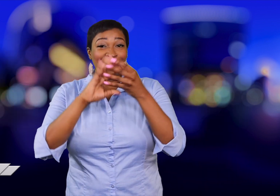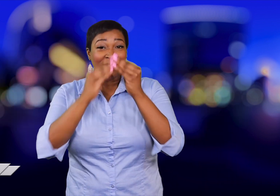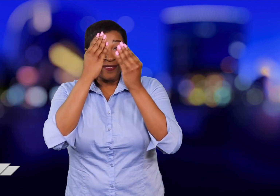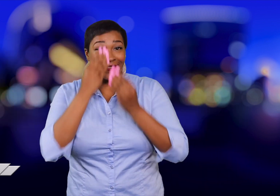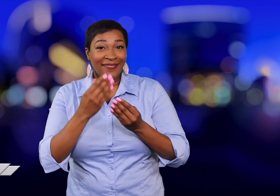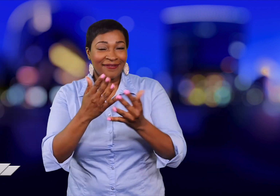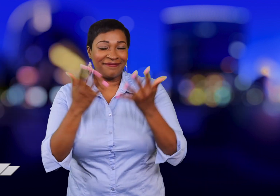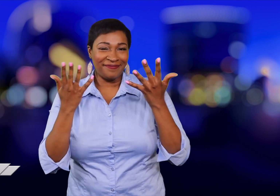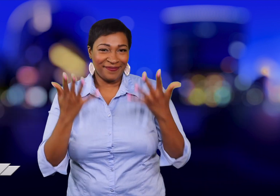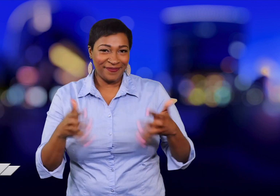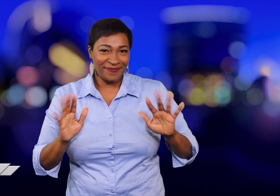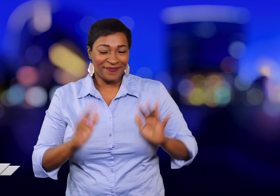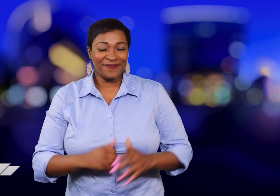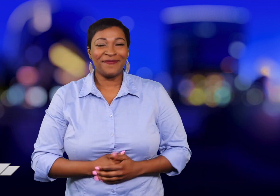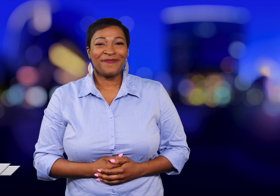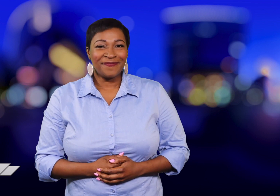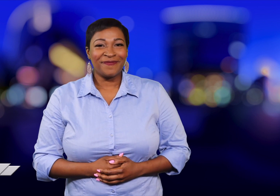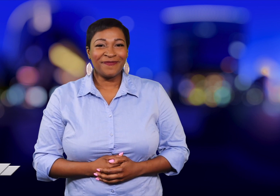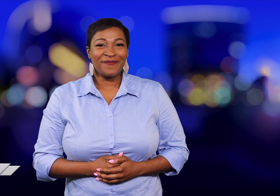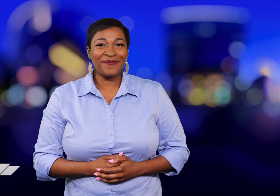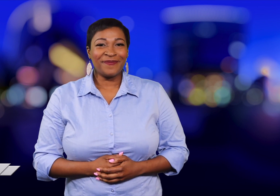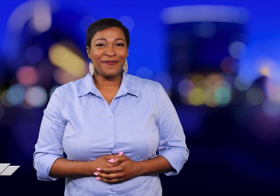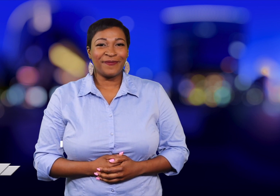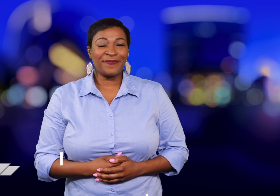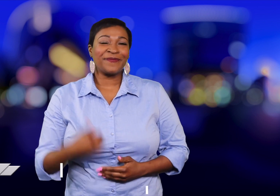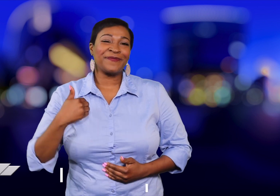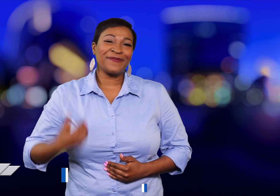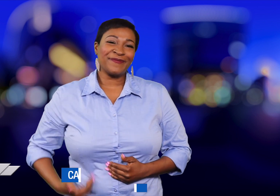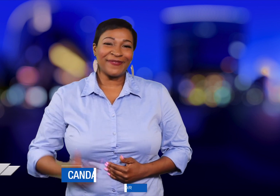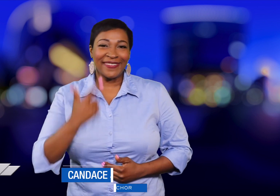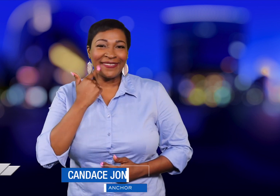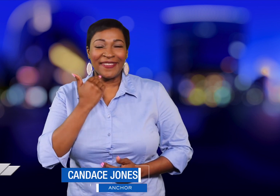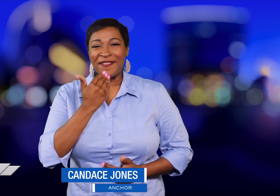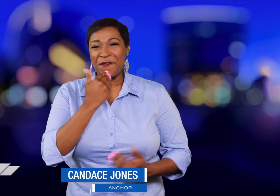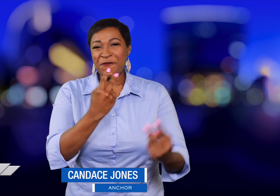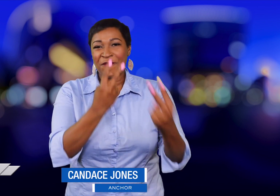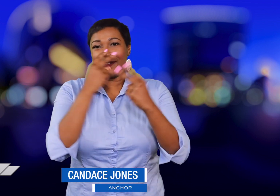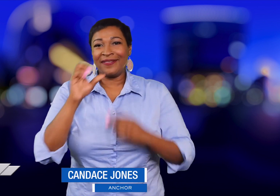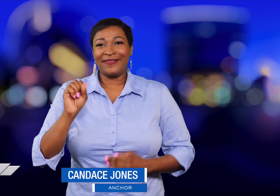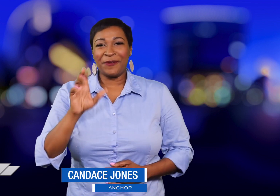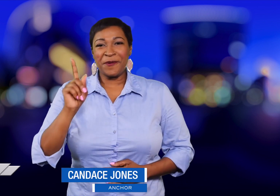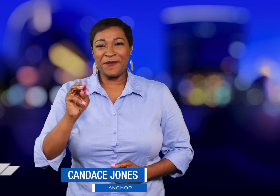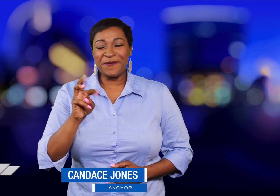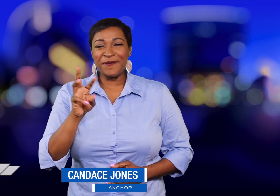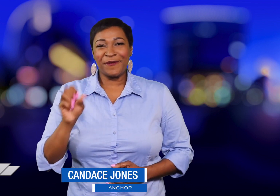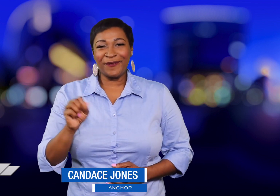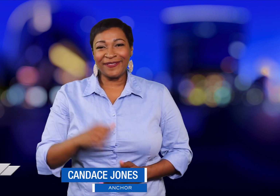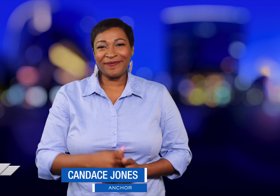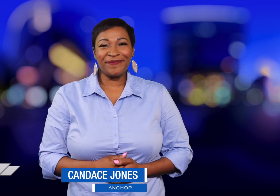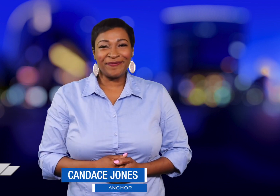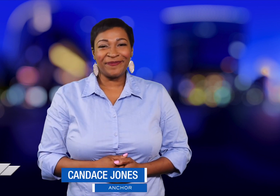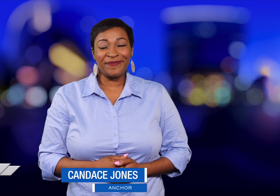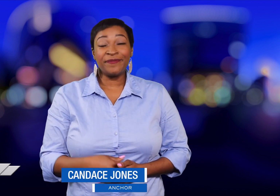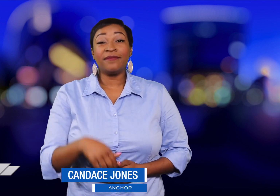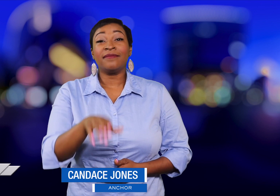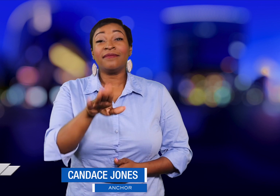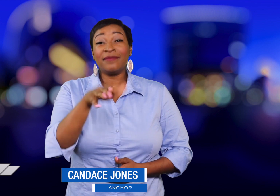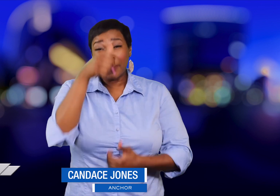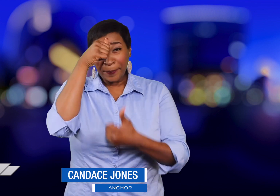And those are your top stories for today. I'm Candace Jones. Thank you for watching Sign1News.